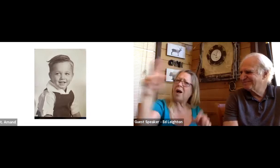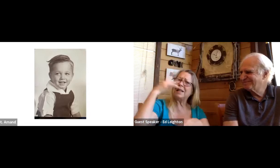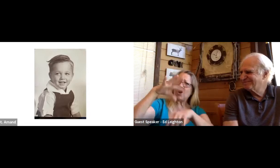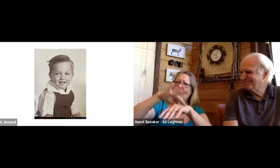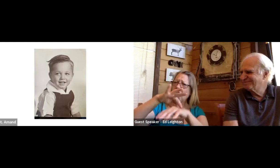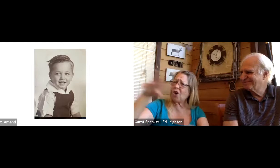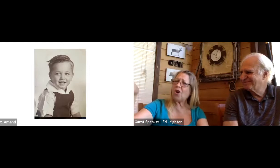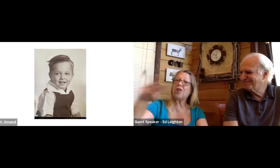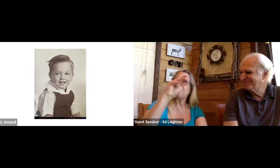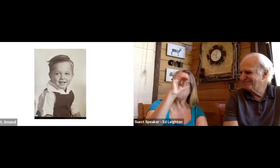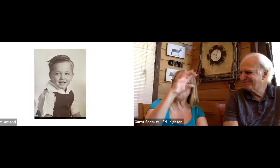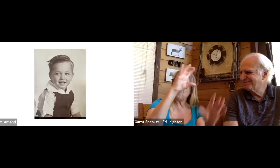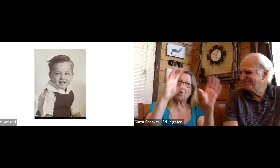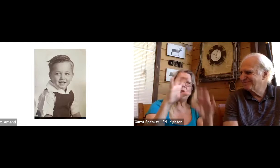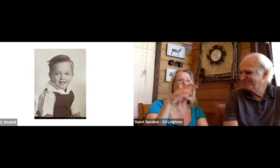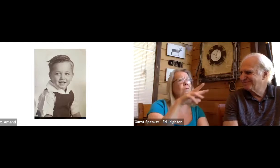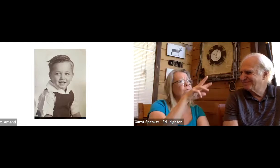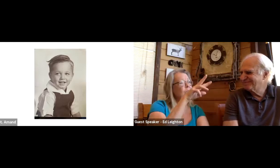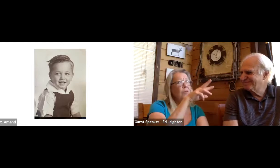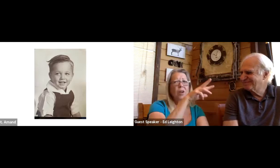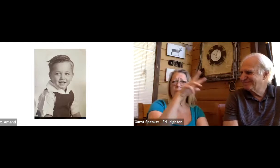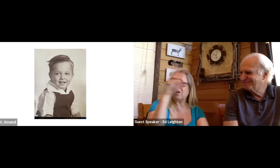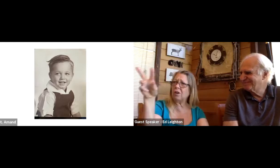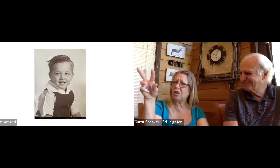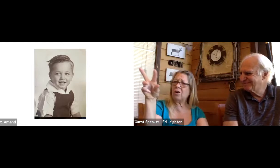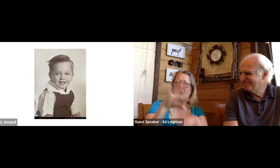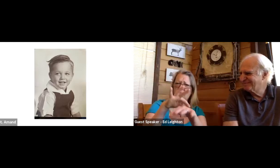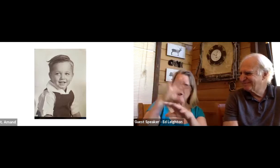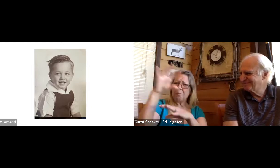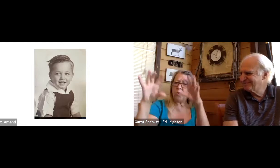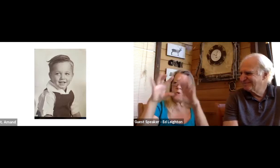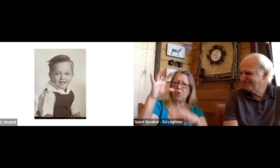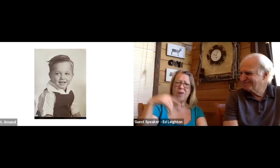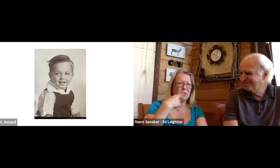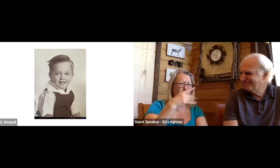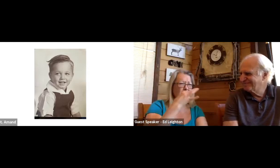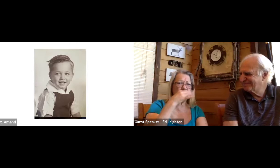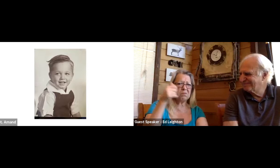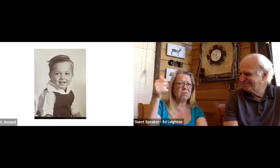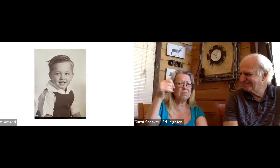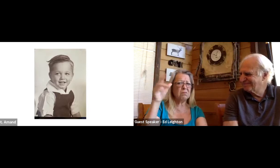on a rocket to get to the moon. And you could see-- from the moon, you could look back and see the Earth,